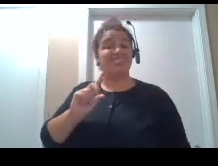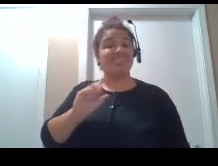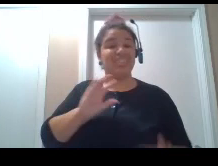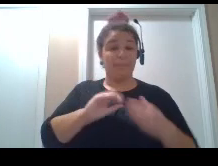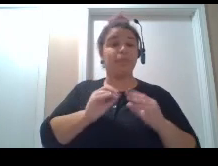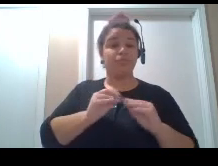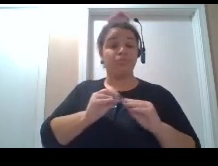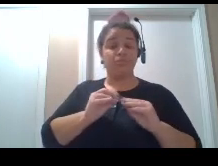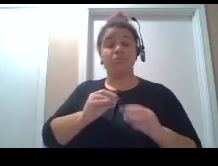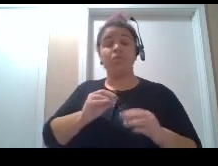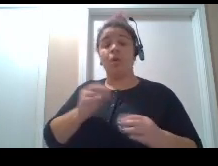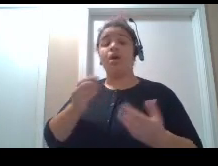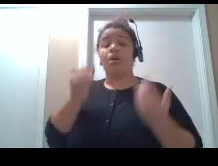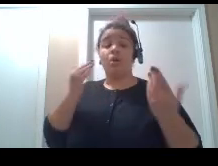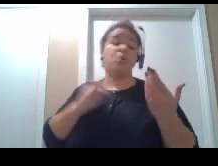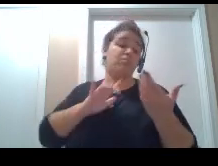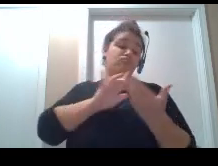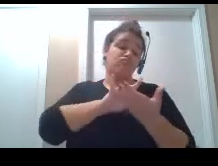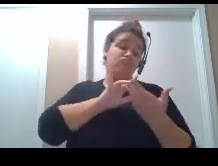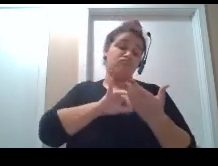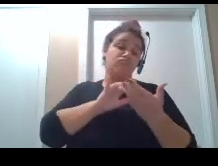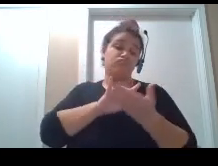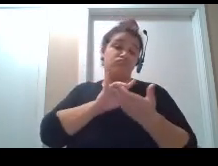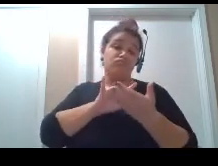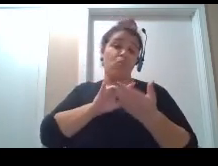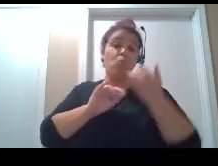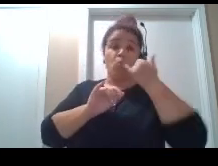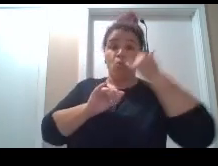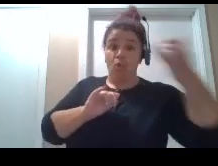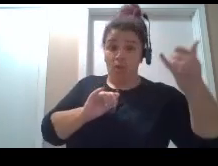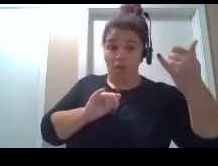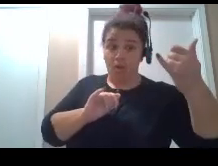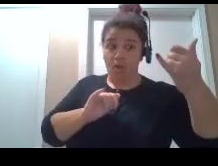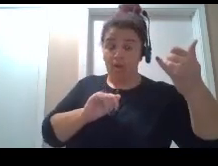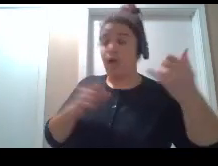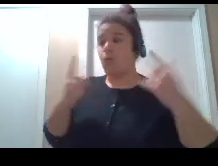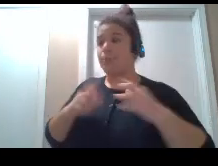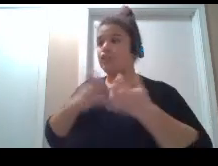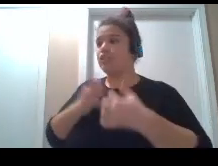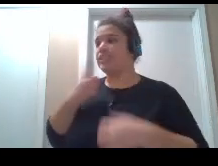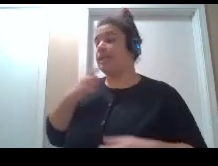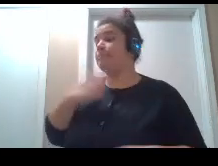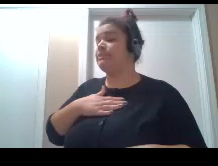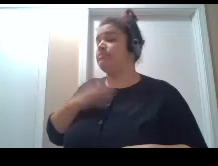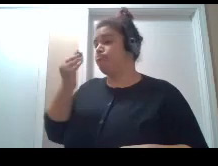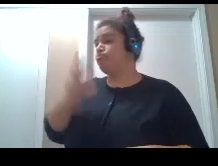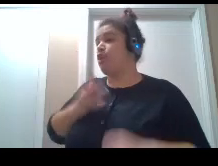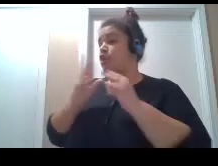Dial the number to join and enter the Conference ID when prompted. Now,